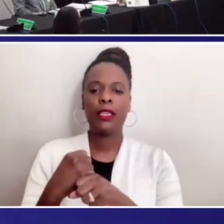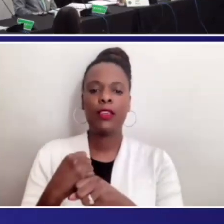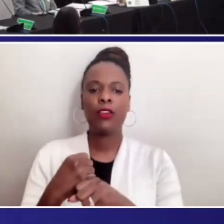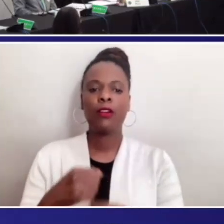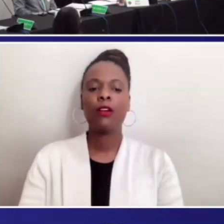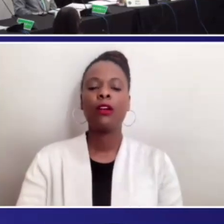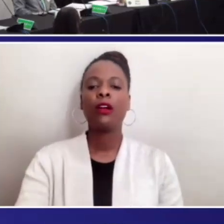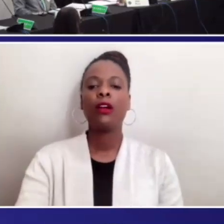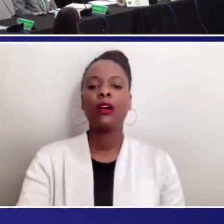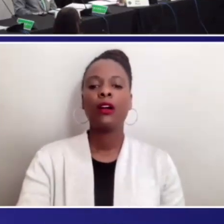for the borrower.